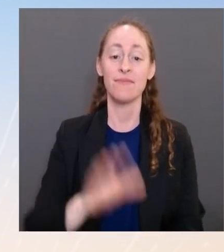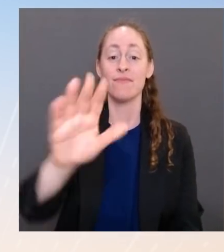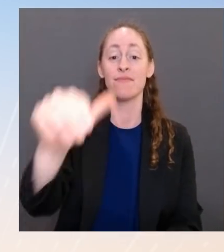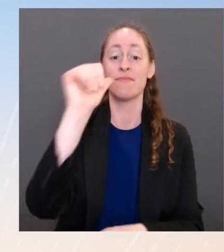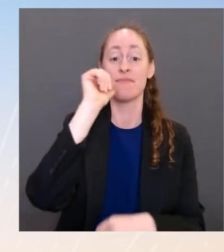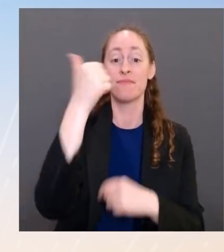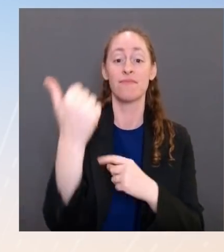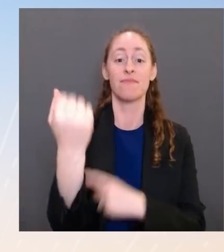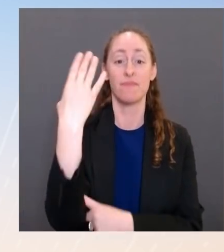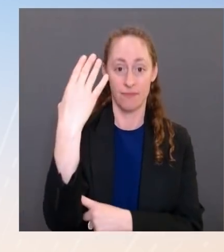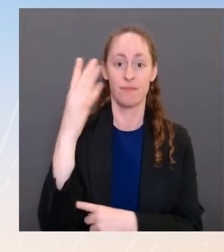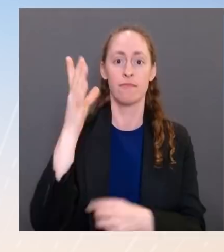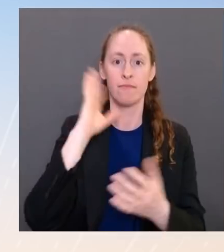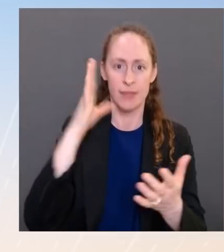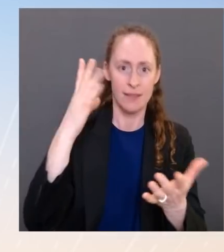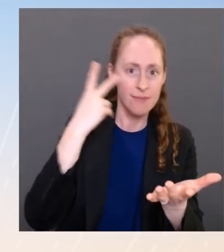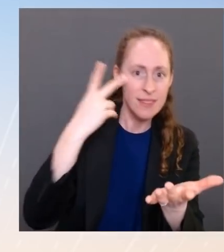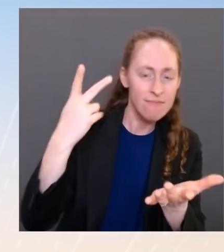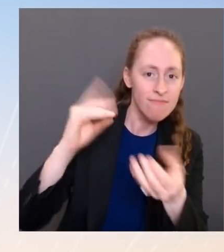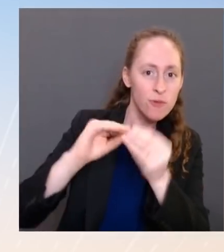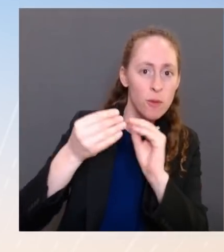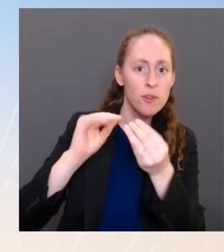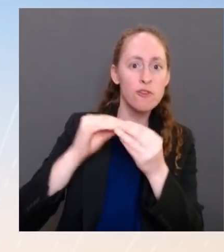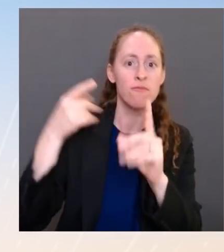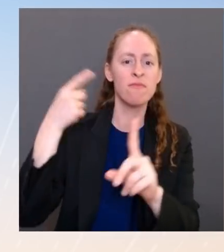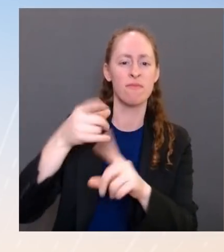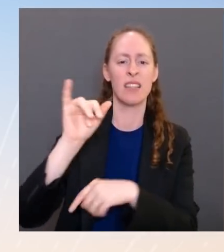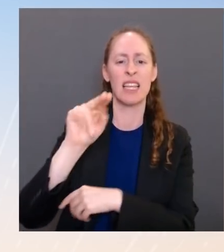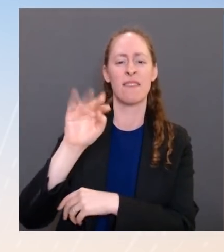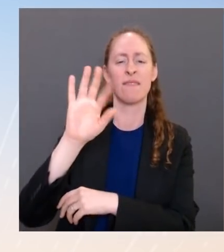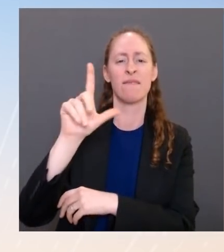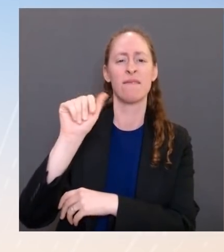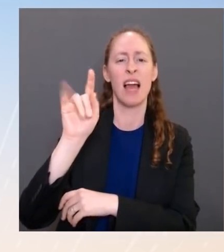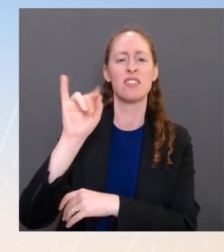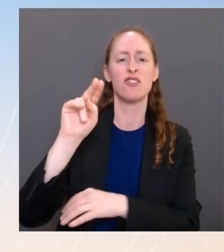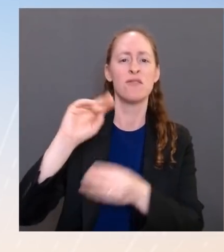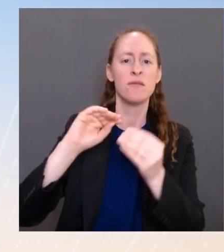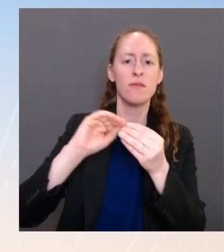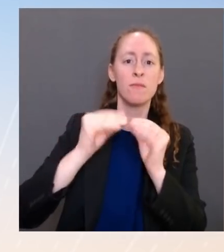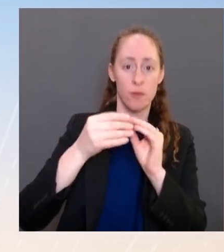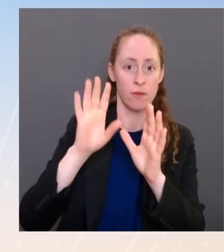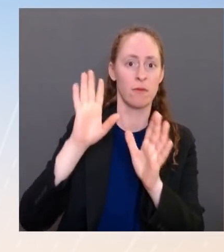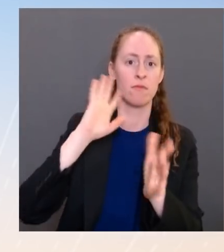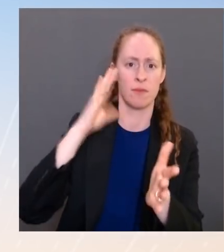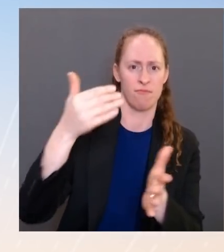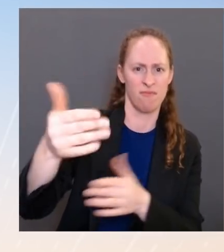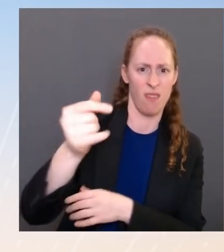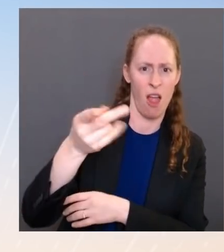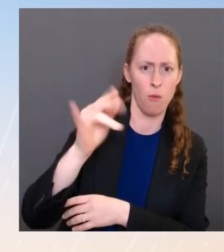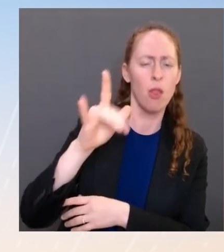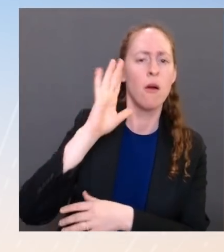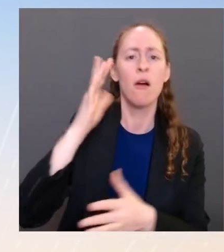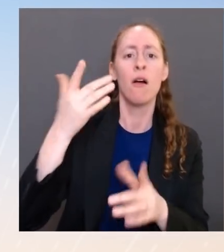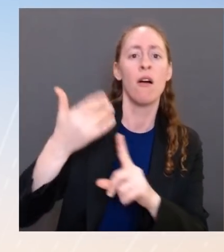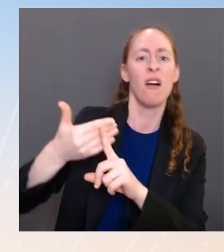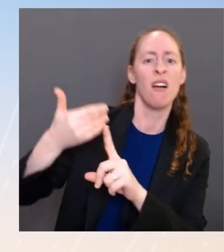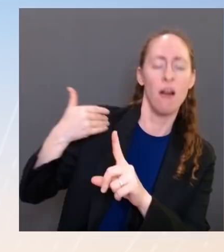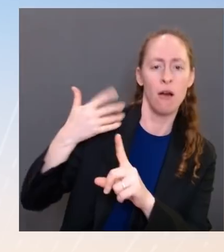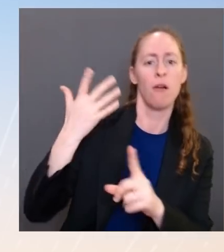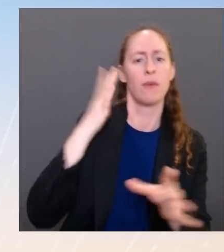on the effect of Putin's price hike on the cost of food and energy, and his administration's actions to support farmers and food processers,